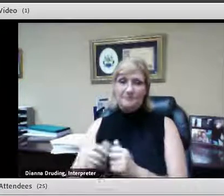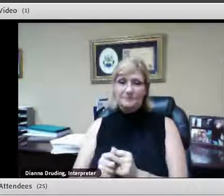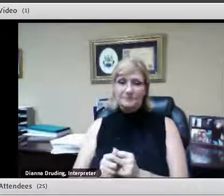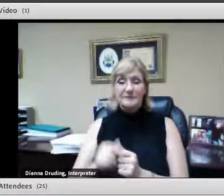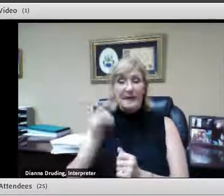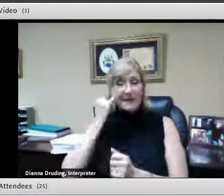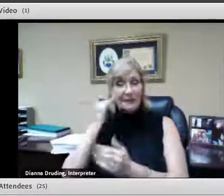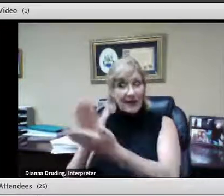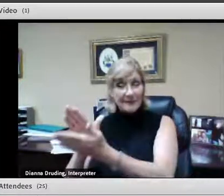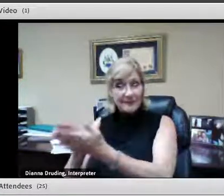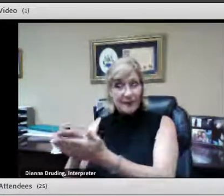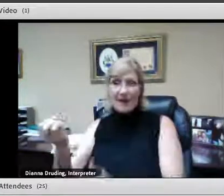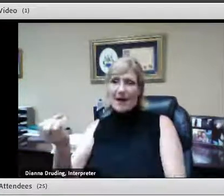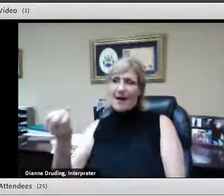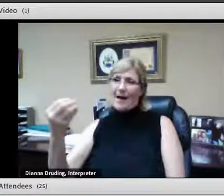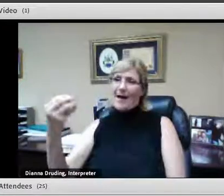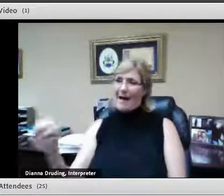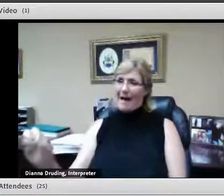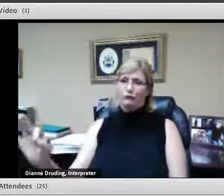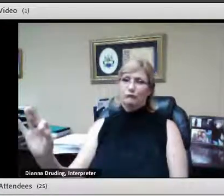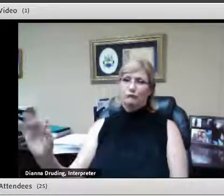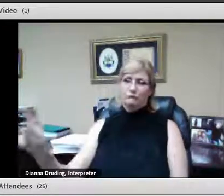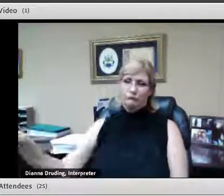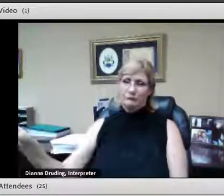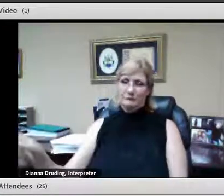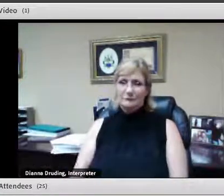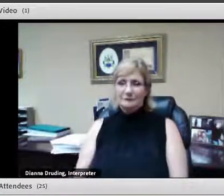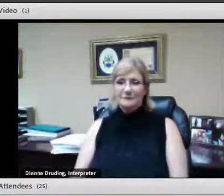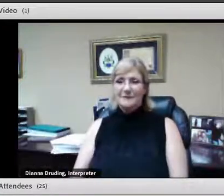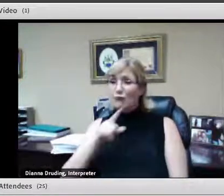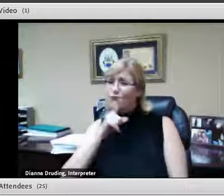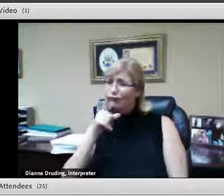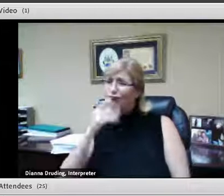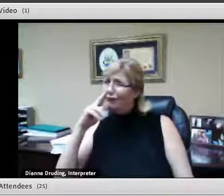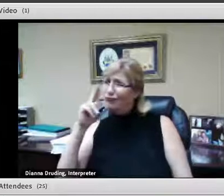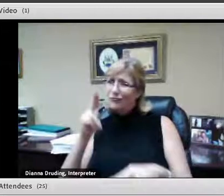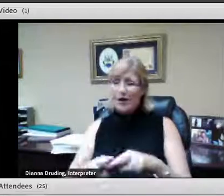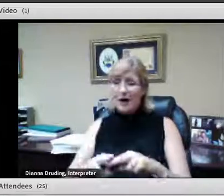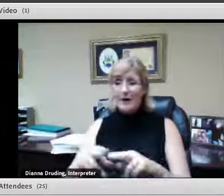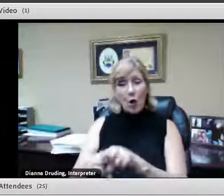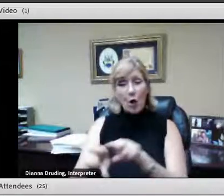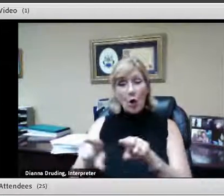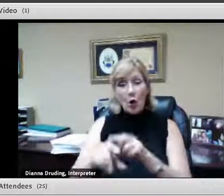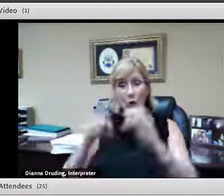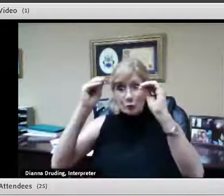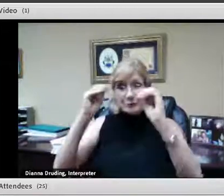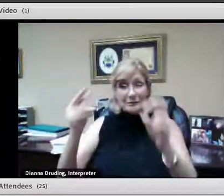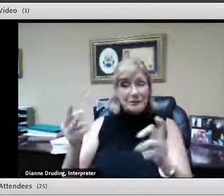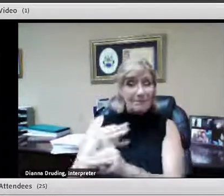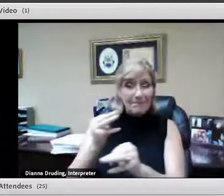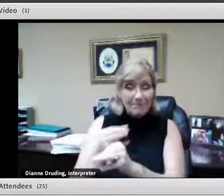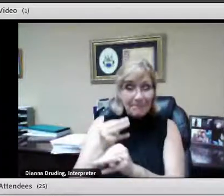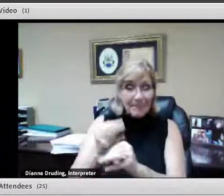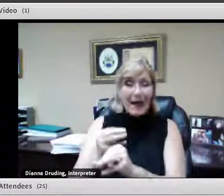then they're out. Super fun, and it teaches math also. You could talk about the fractions of these rhythms,